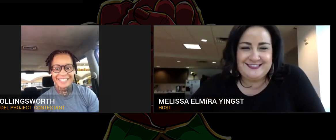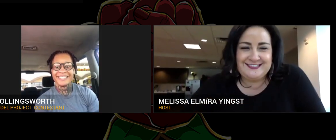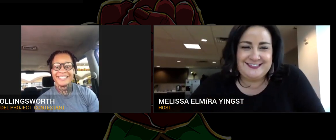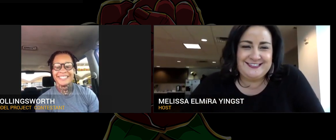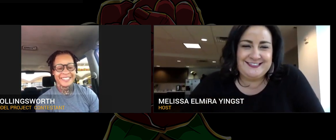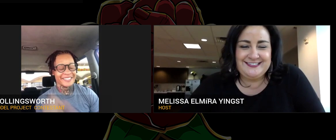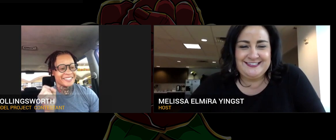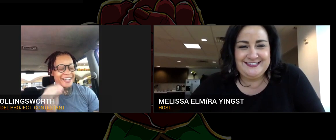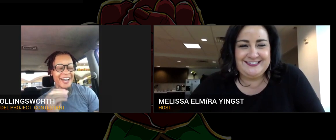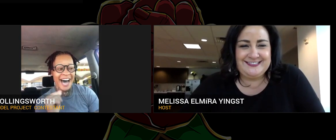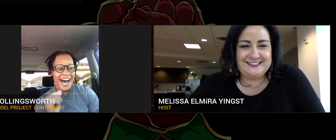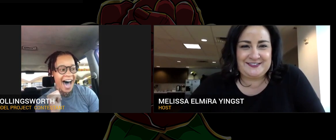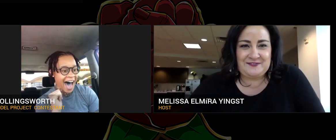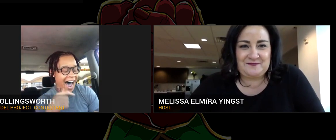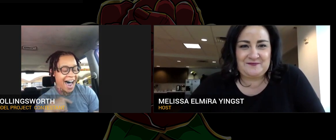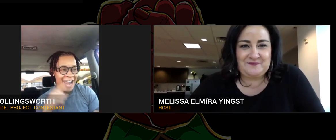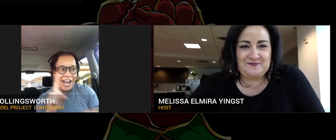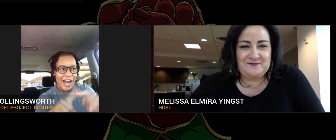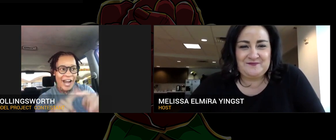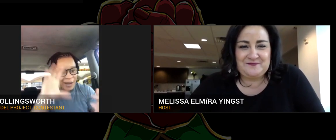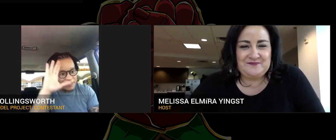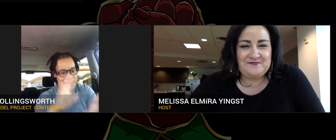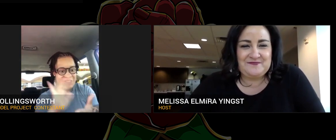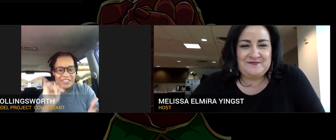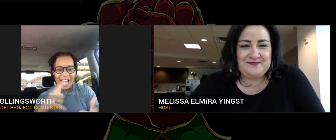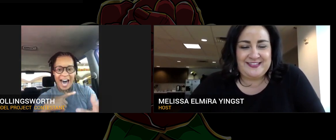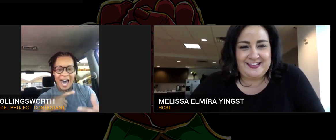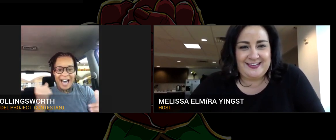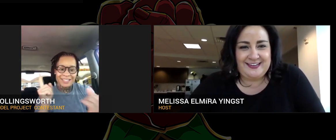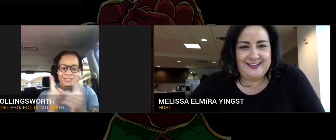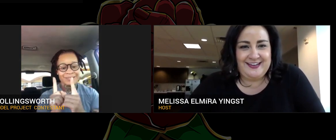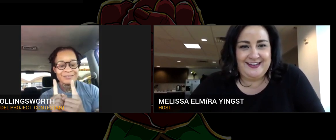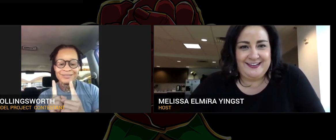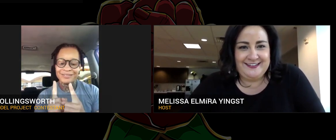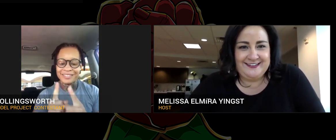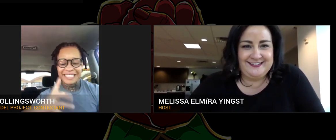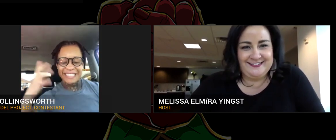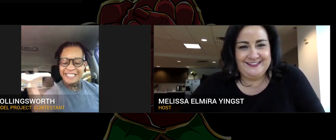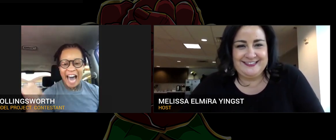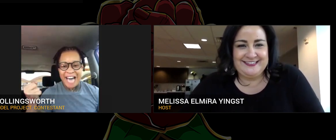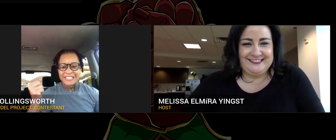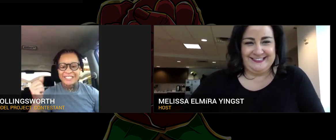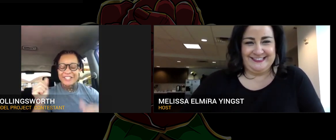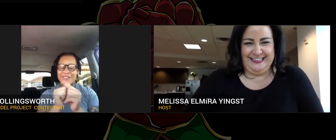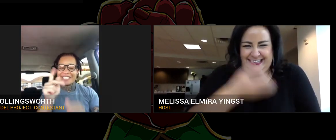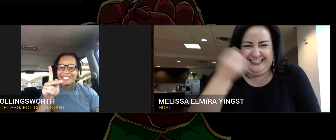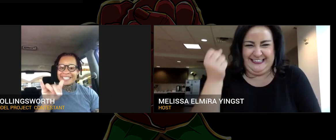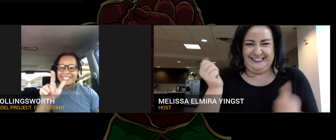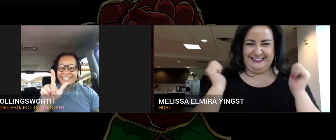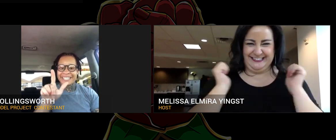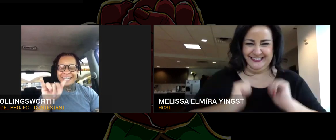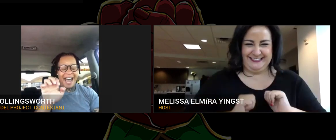So, I couldn't believe that I take that with Kyle-